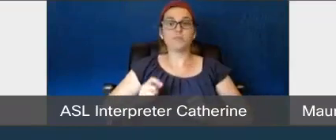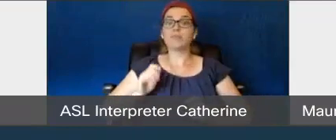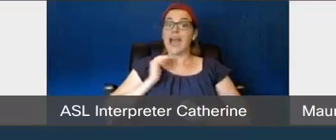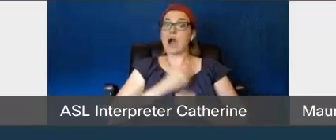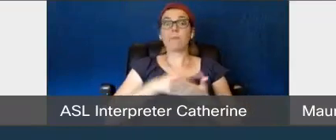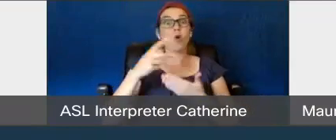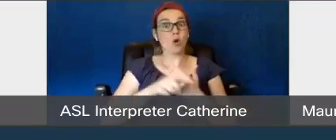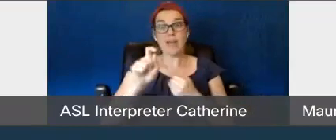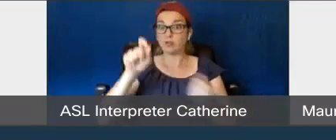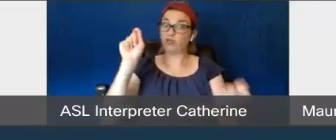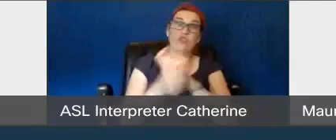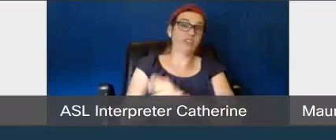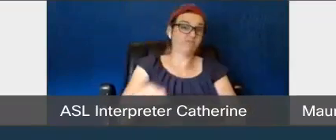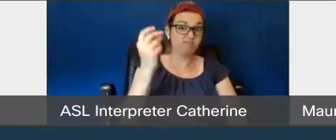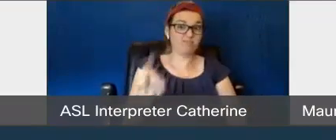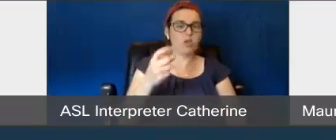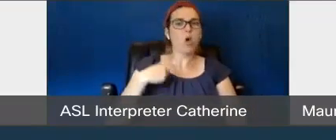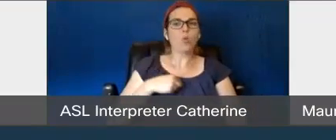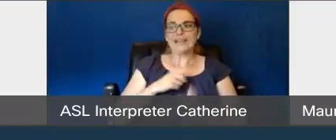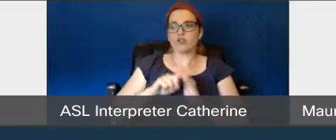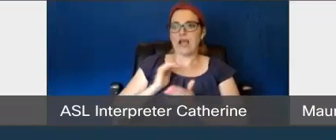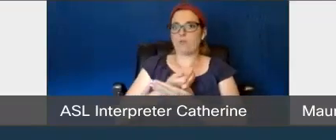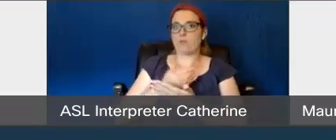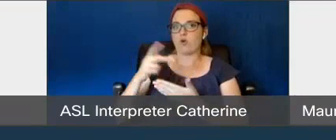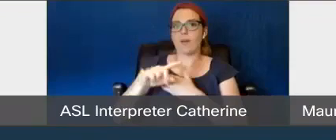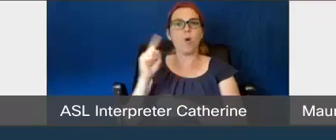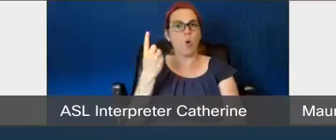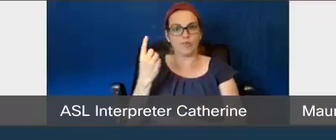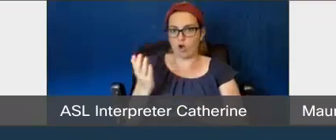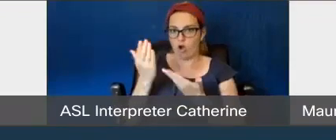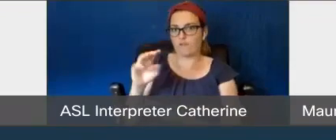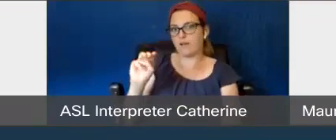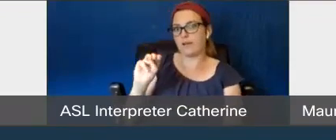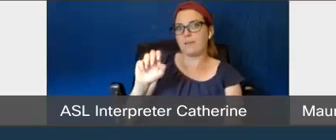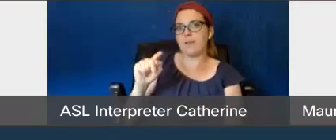we began our program with methadone only, but as the other agencies saw what we did